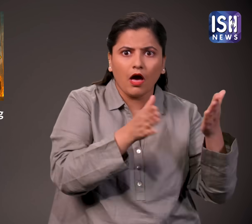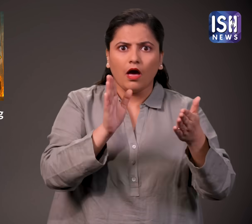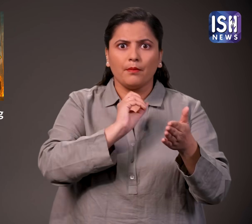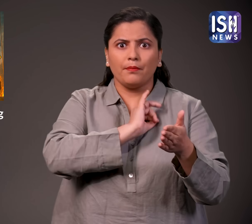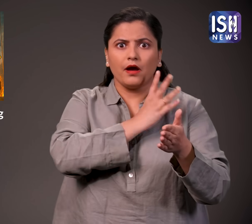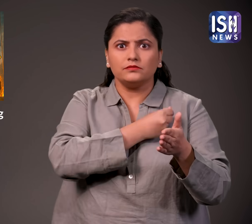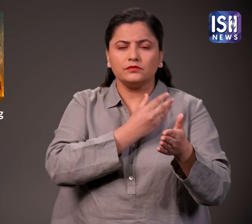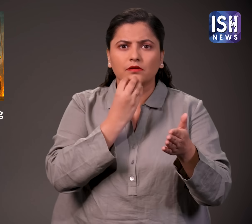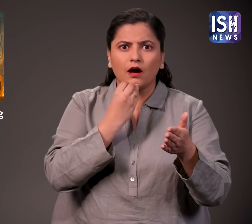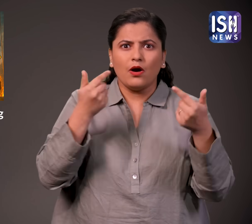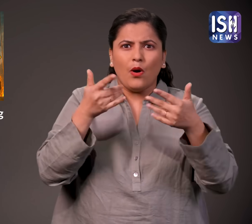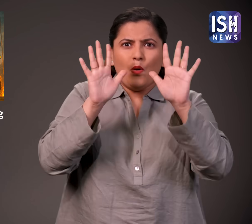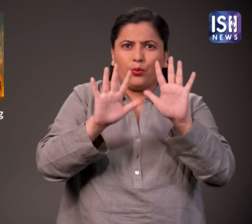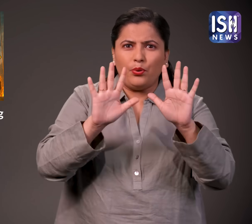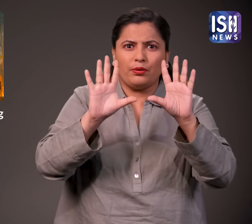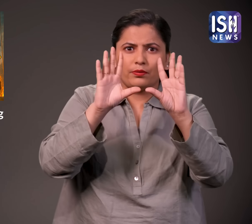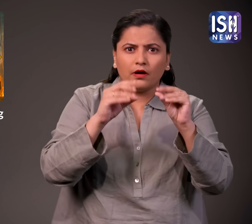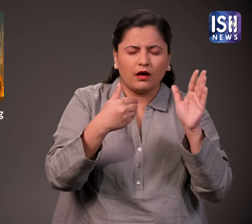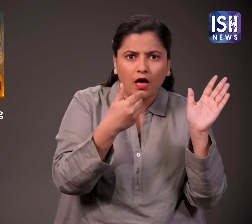when the Palestine-Israel conflict erupted,